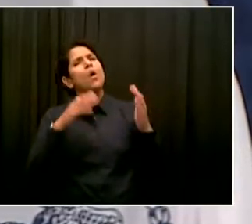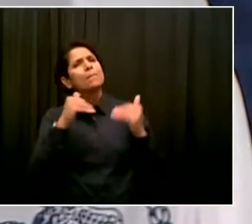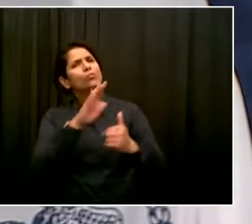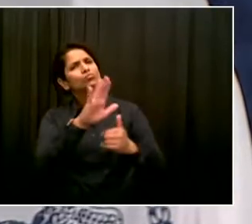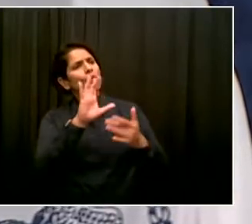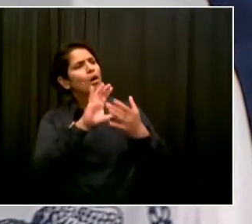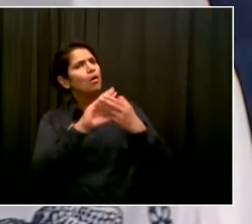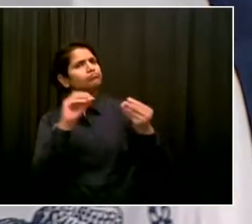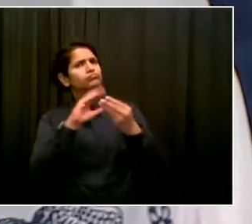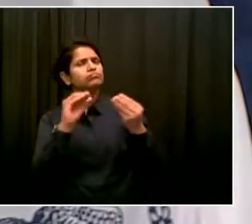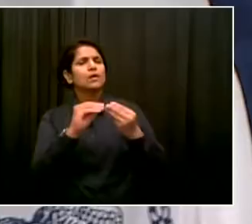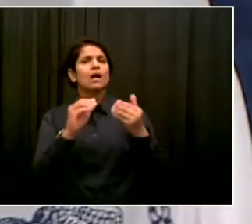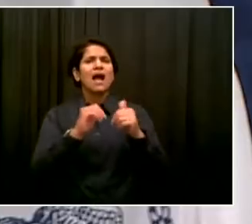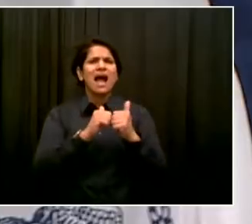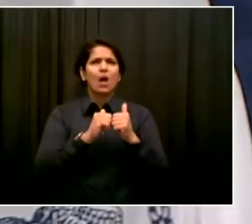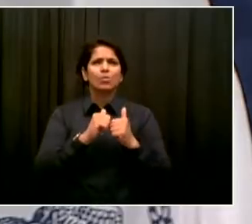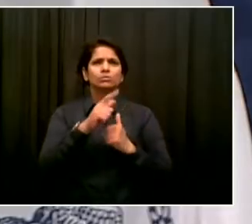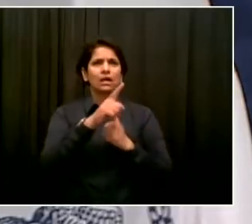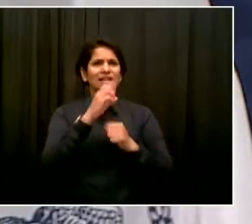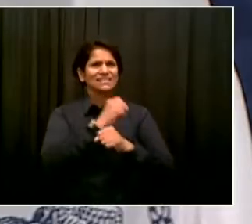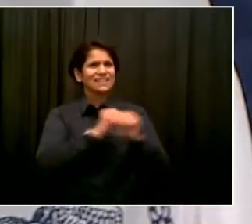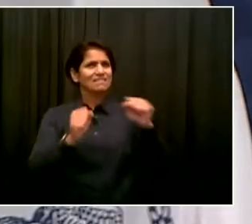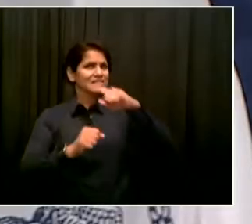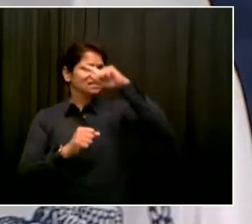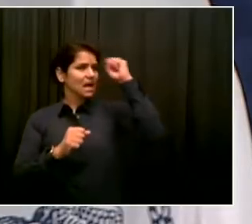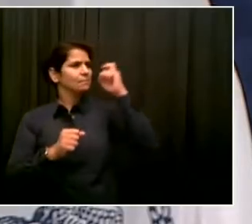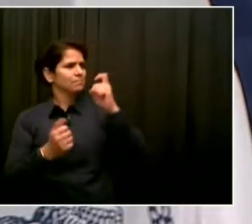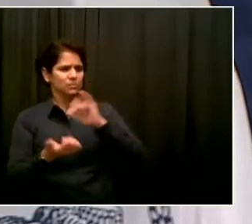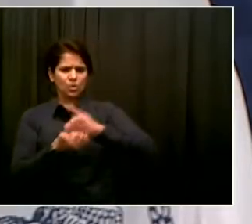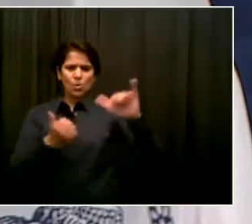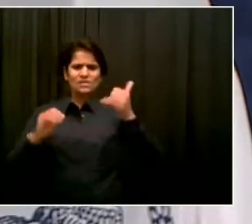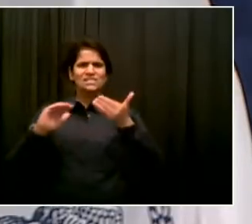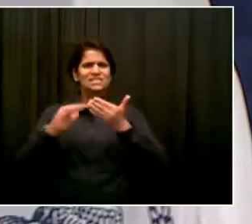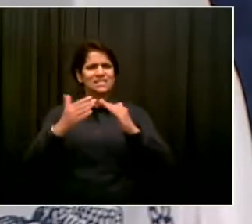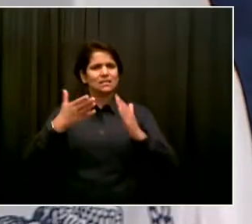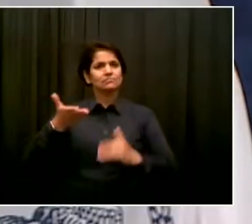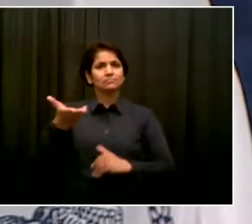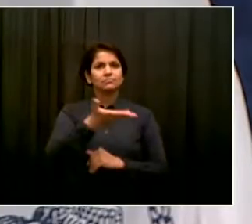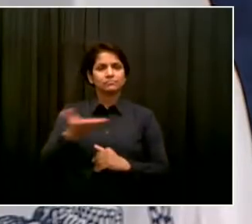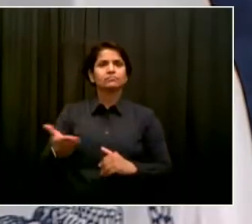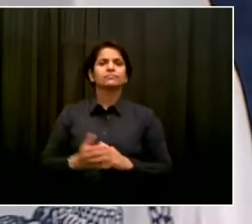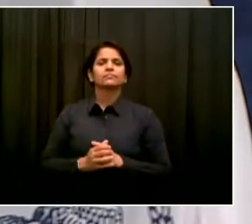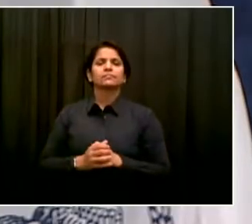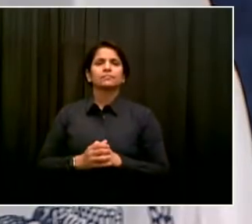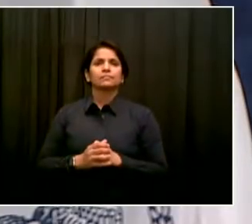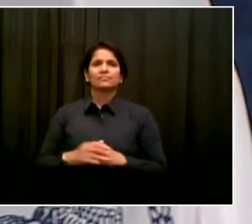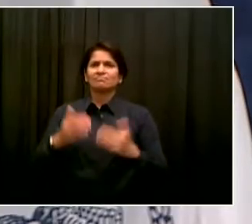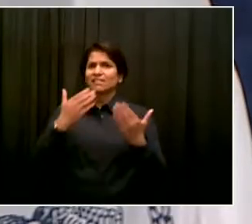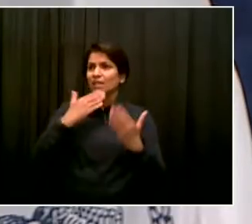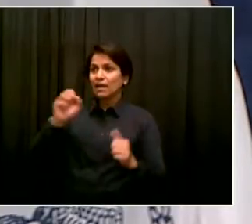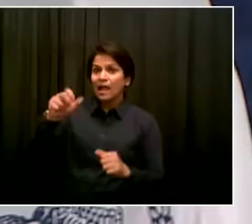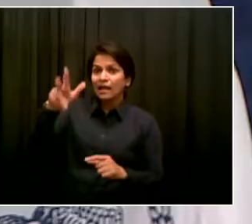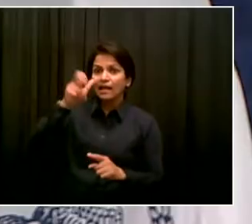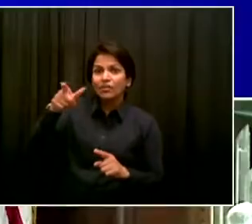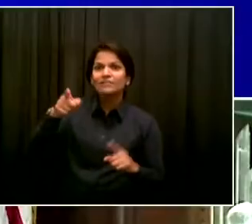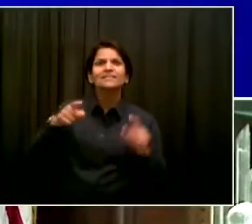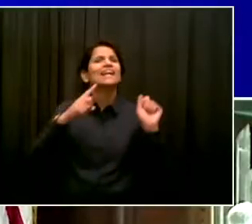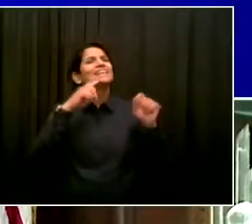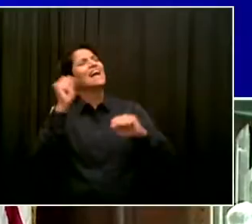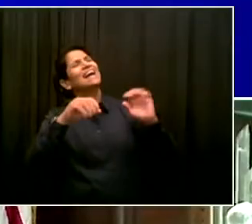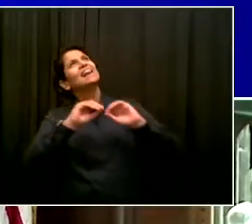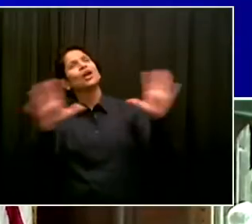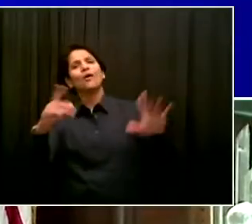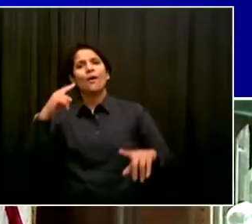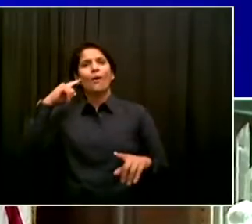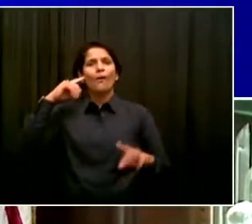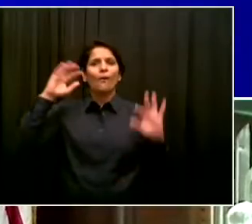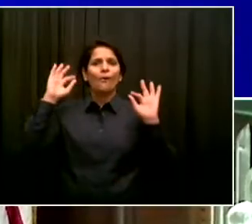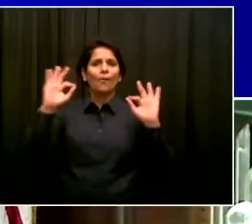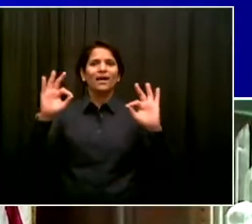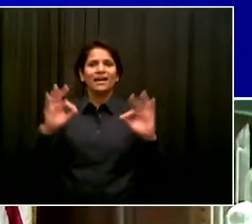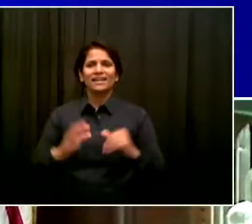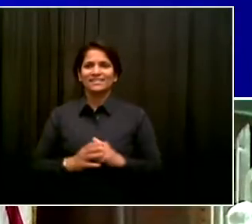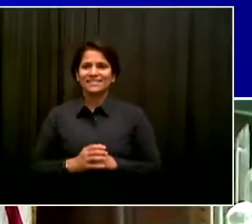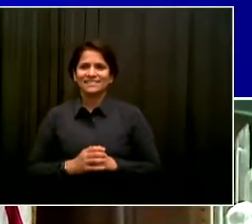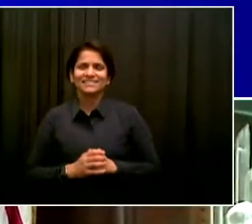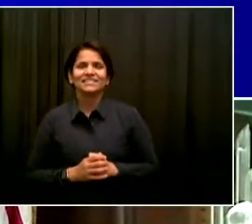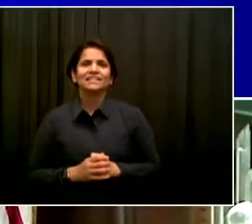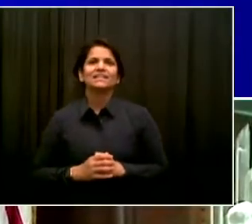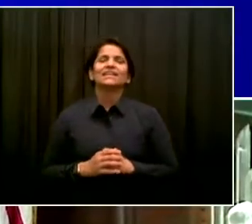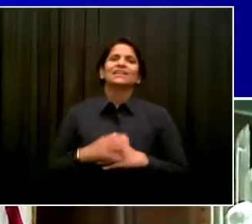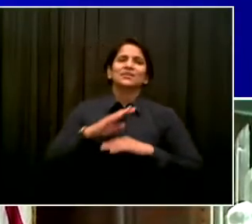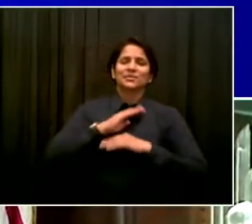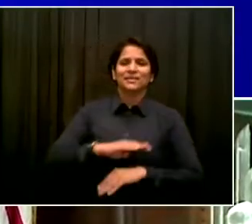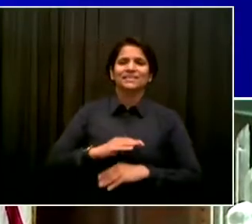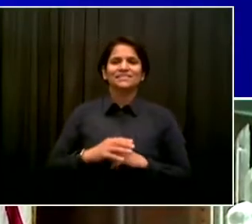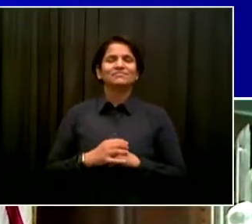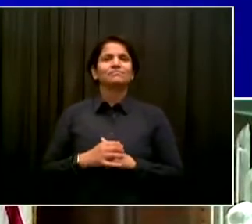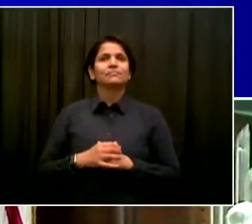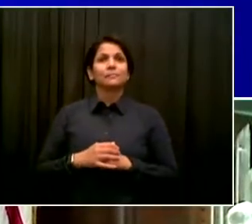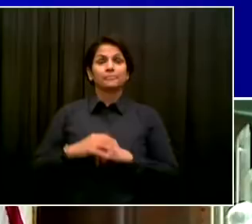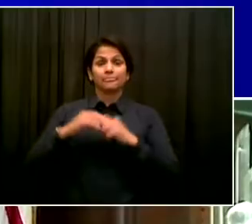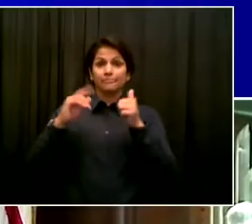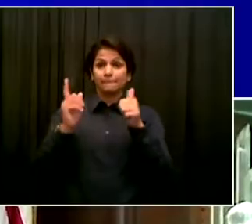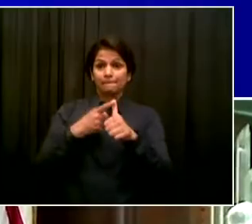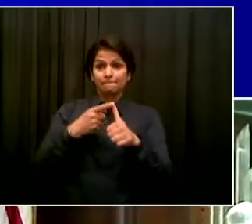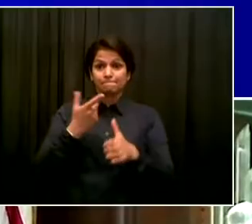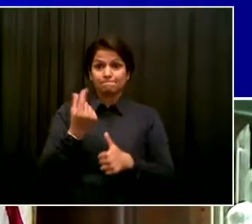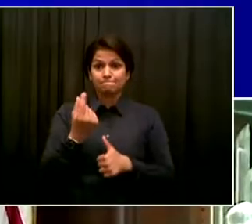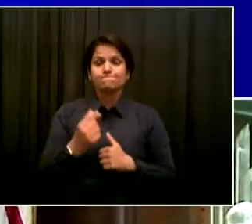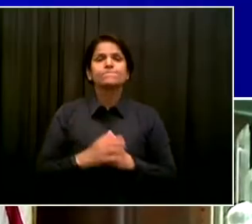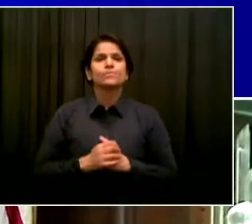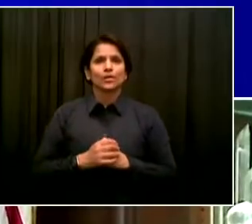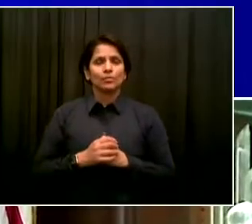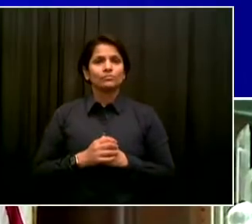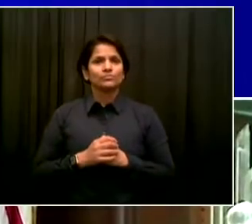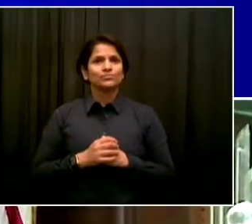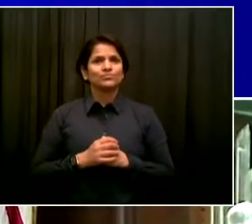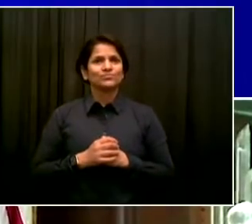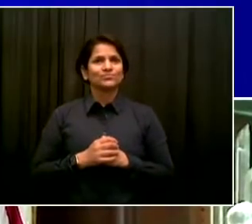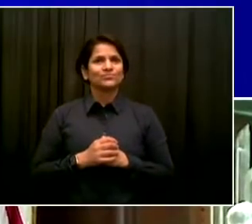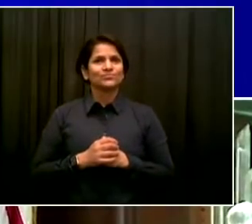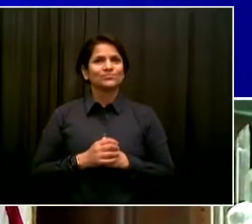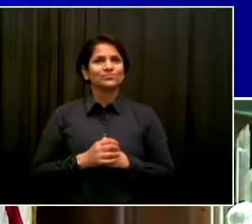THESE ISSUES AND SO I WANT YOU